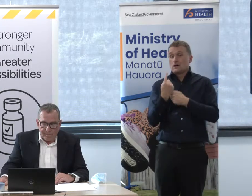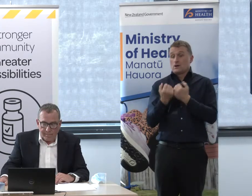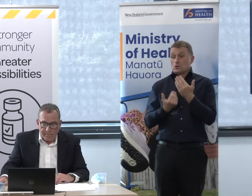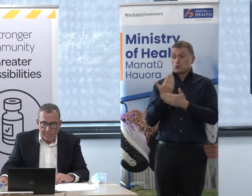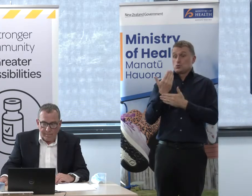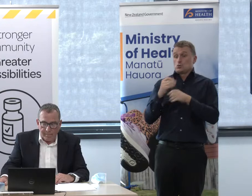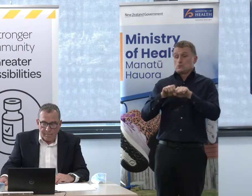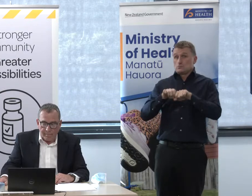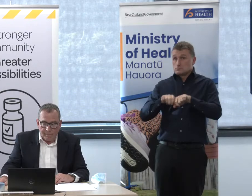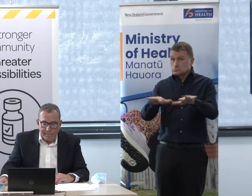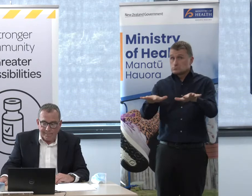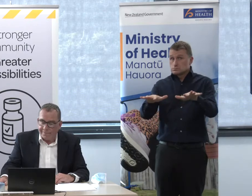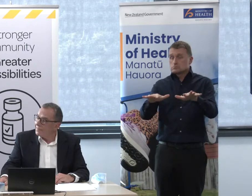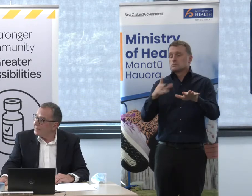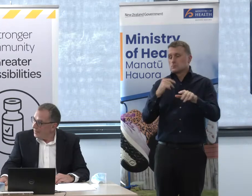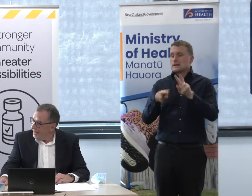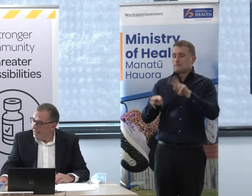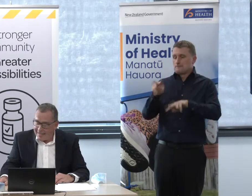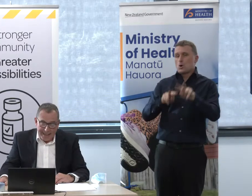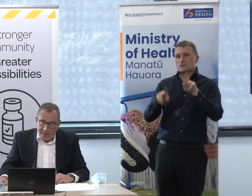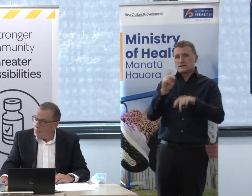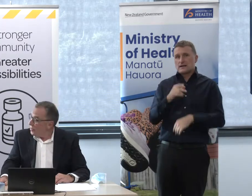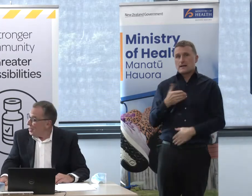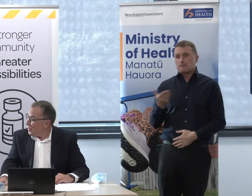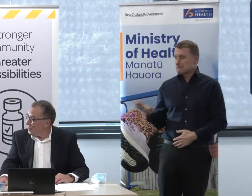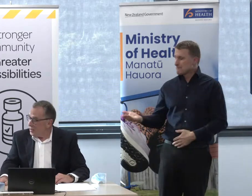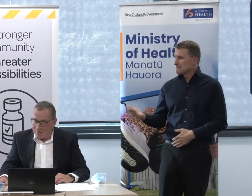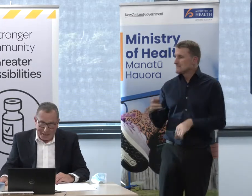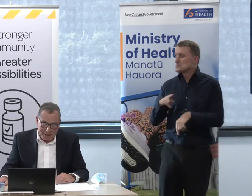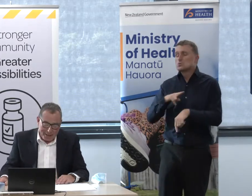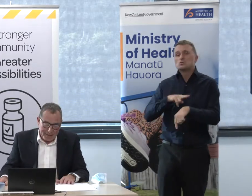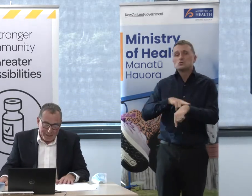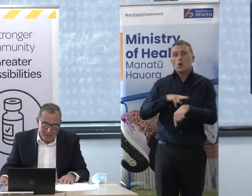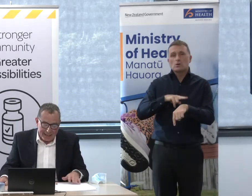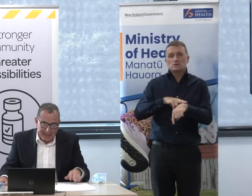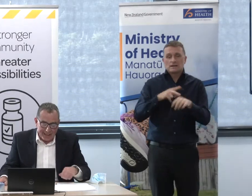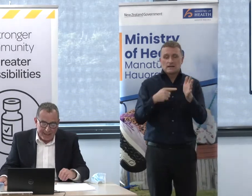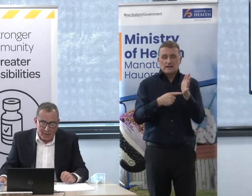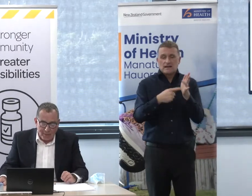presently circulating in the community. Thank you, back to Dr town.